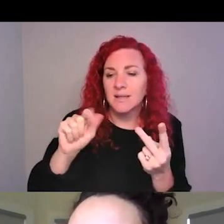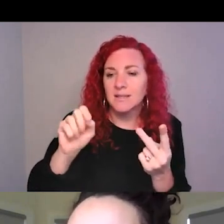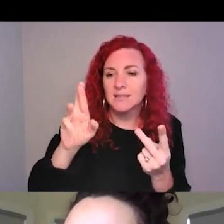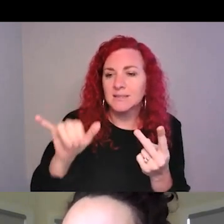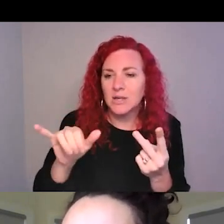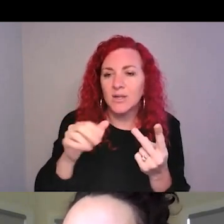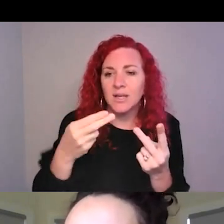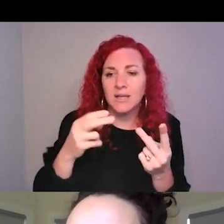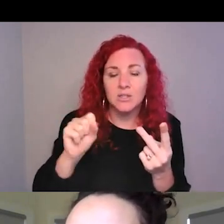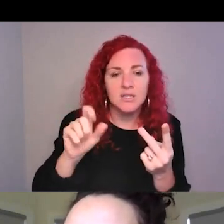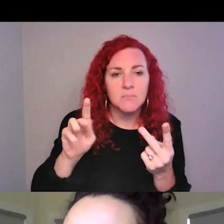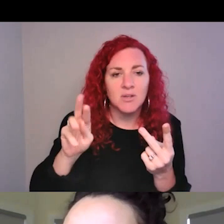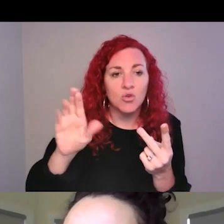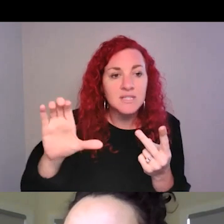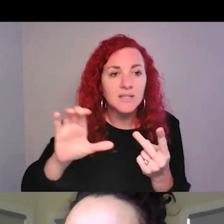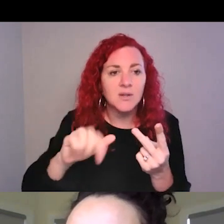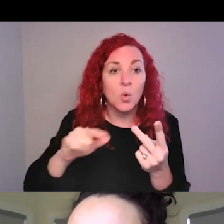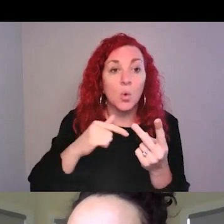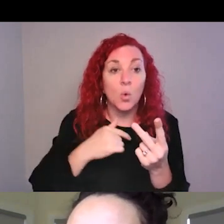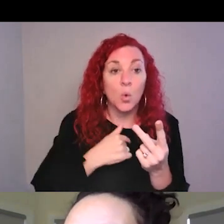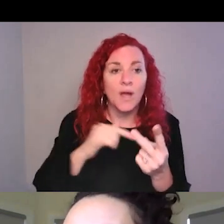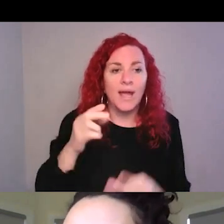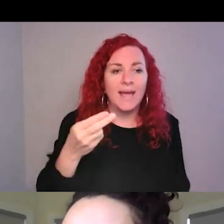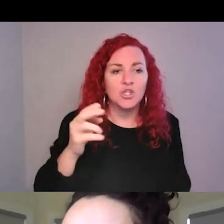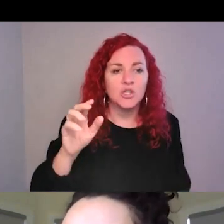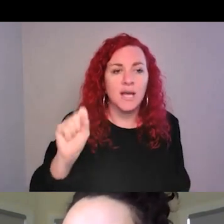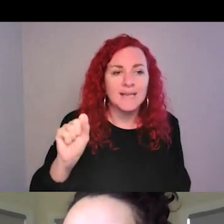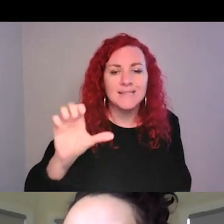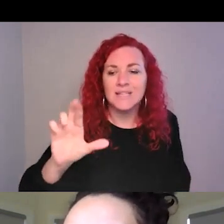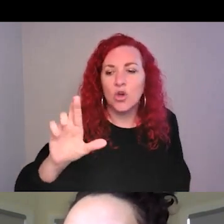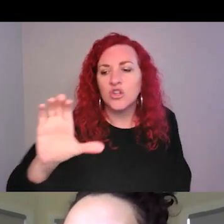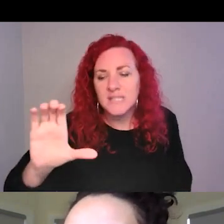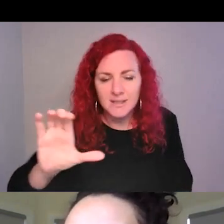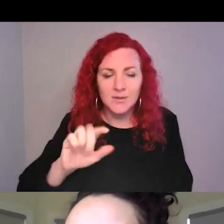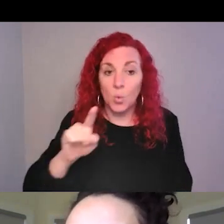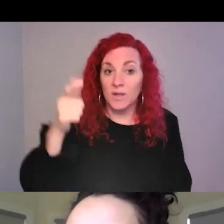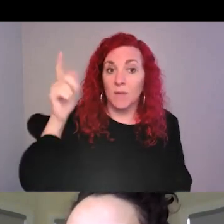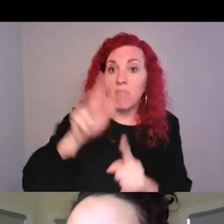WE APPLIED FOR AND GOT A GRANT FROM THE CRC, WHICH IS THE STATE ENTITY